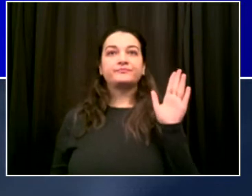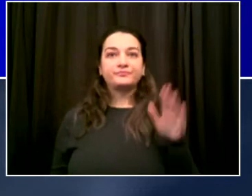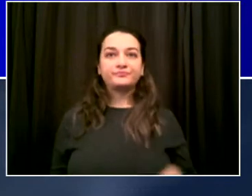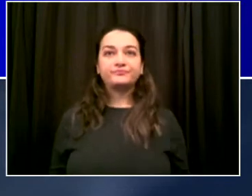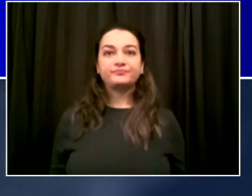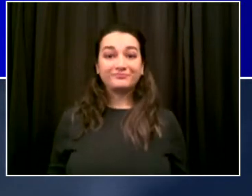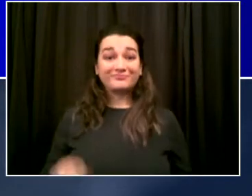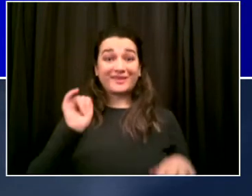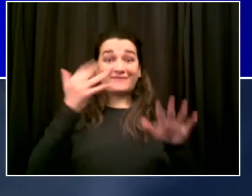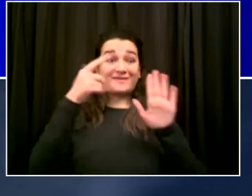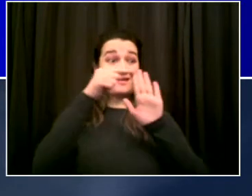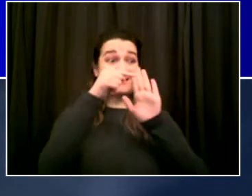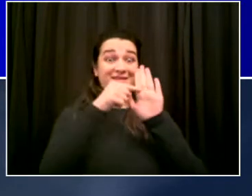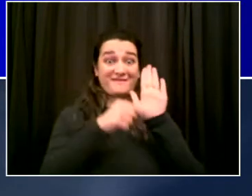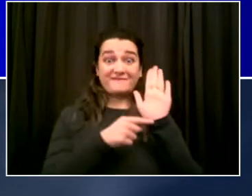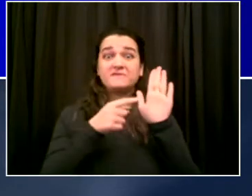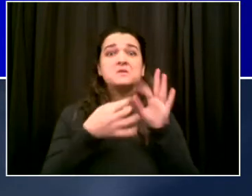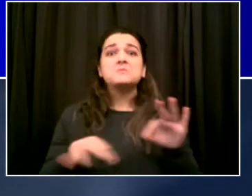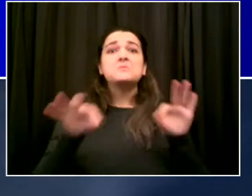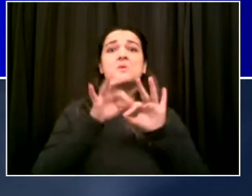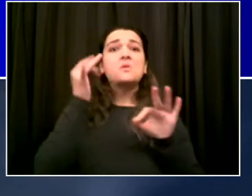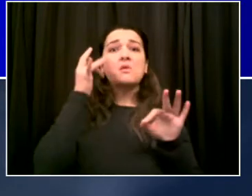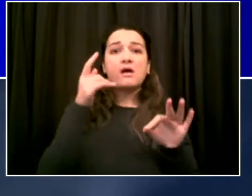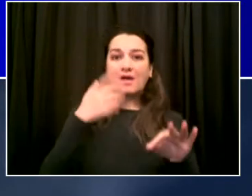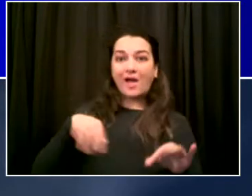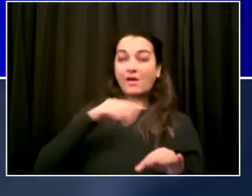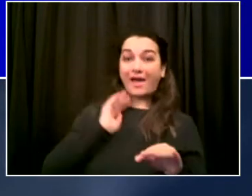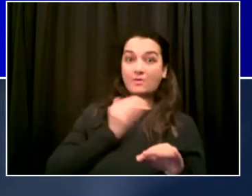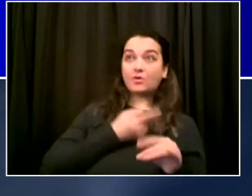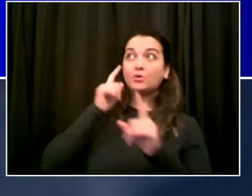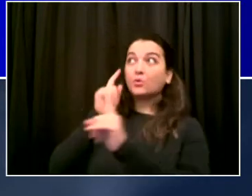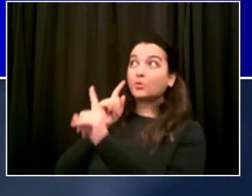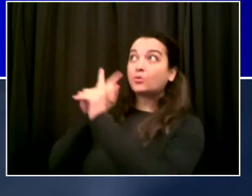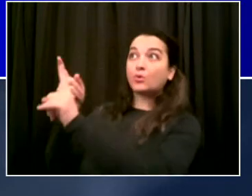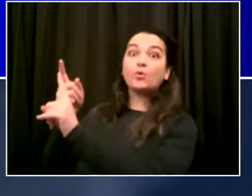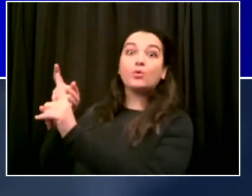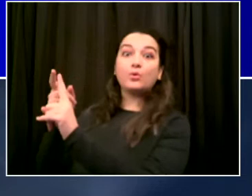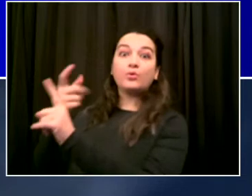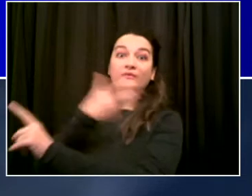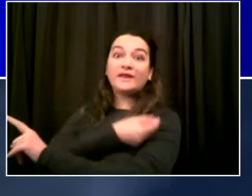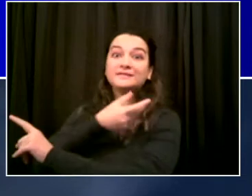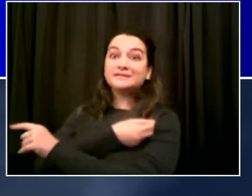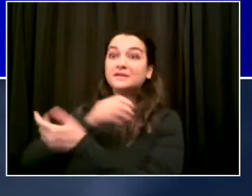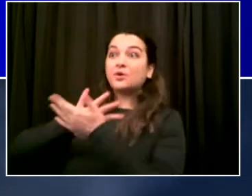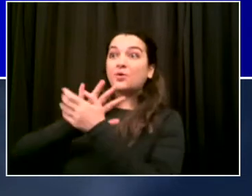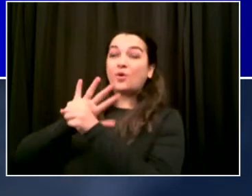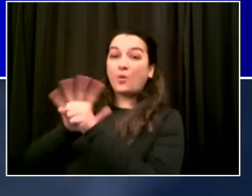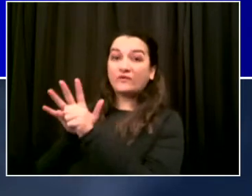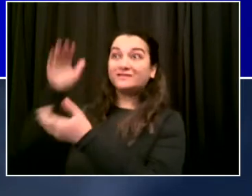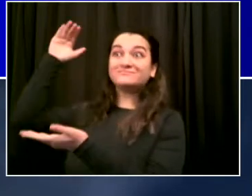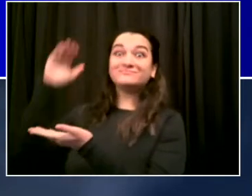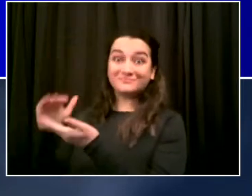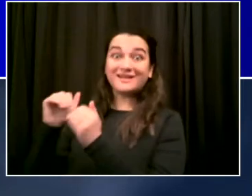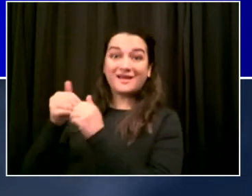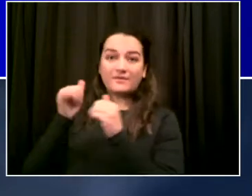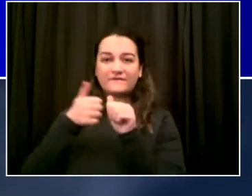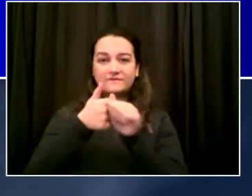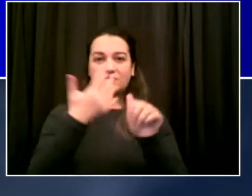GOVERN WHAT WE DO RIGHT NOW. WERE GOGOG INTOTO GET THIS RIGHT